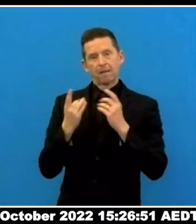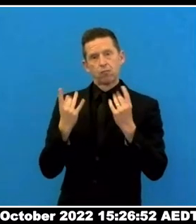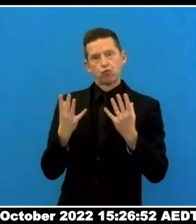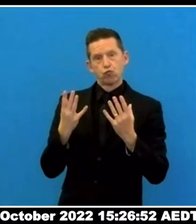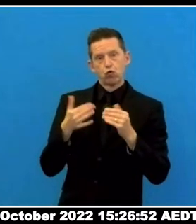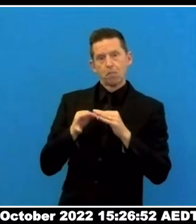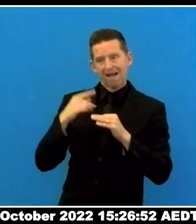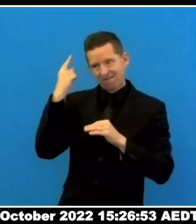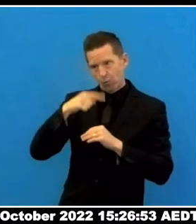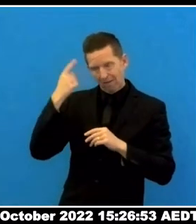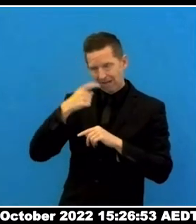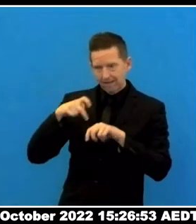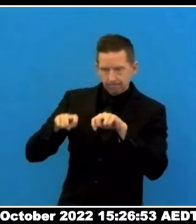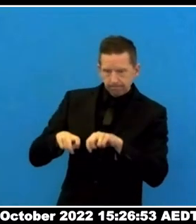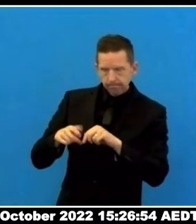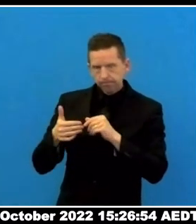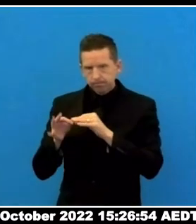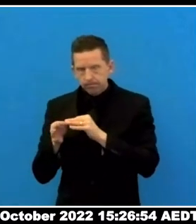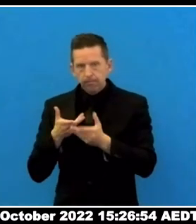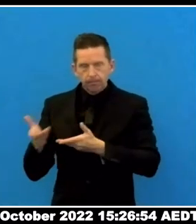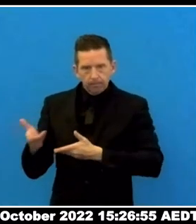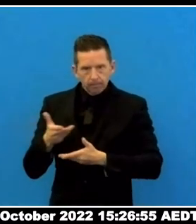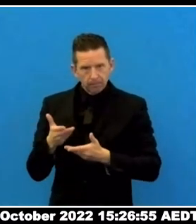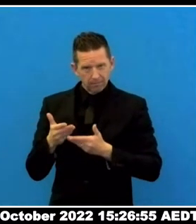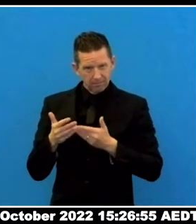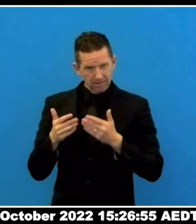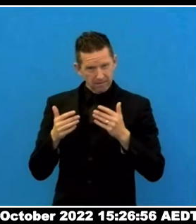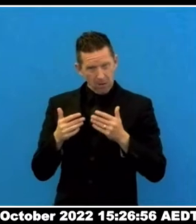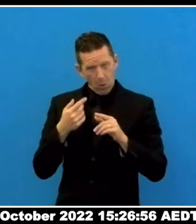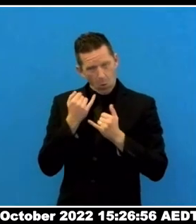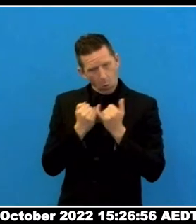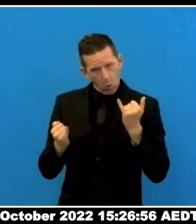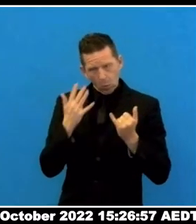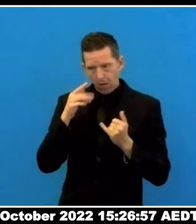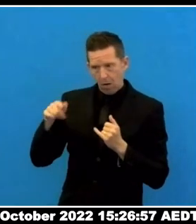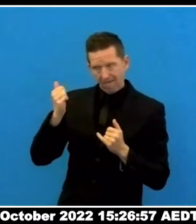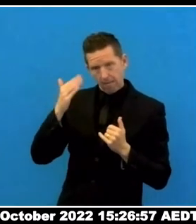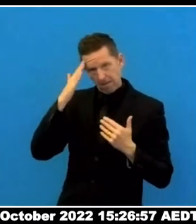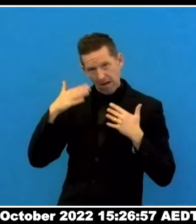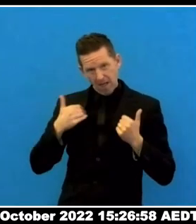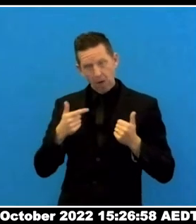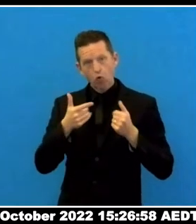Especially when you have people from the community have mental health issue over the phone.